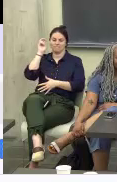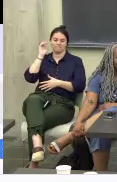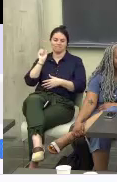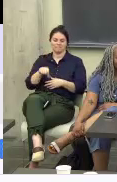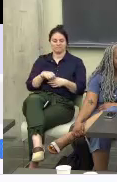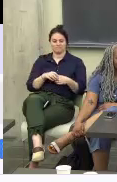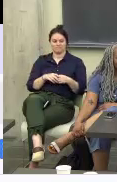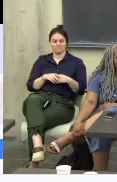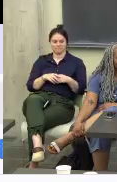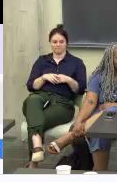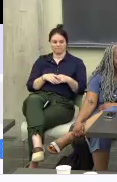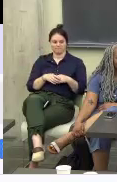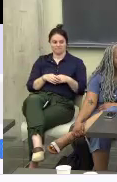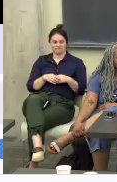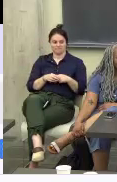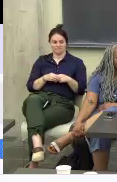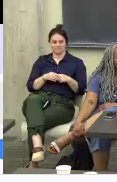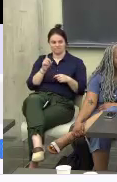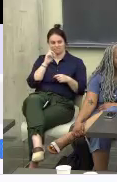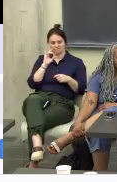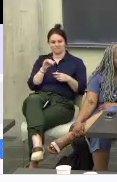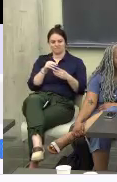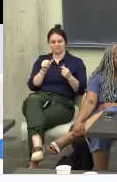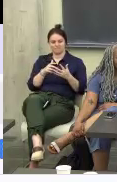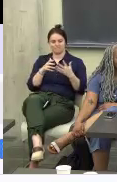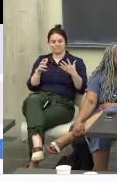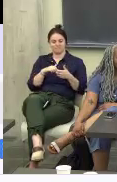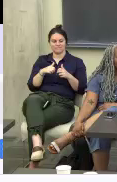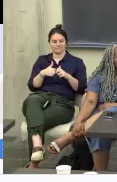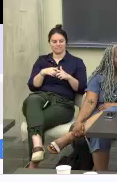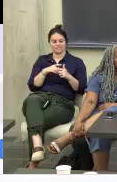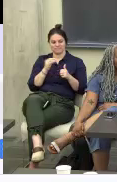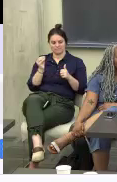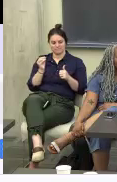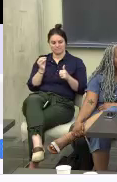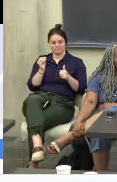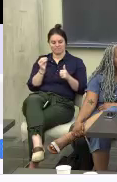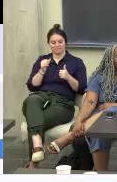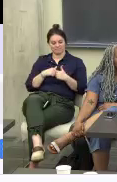And so I think it solves a lot of problems. And I will say again.